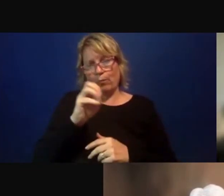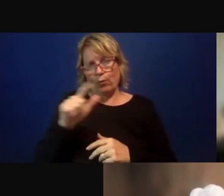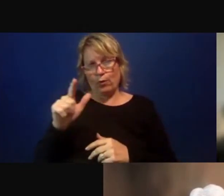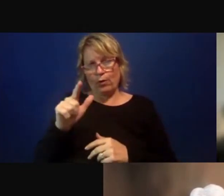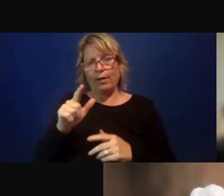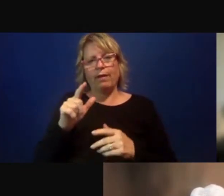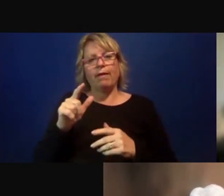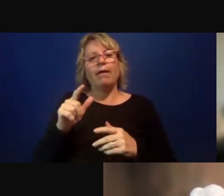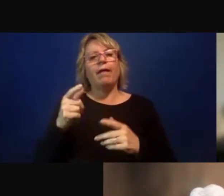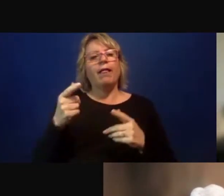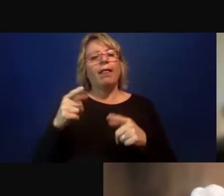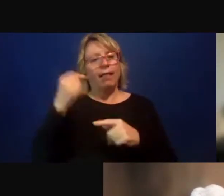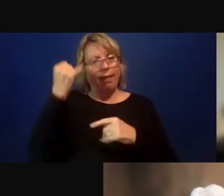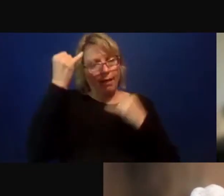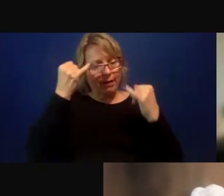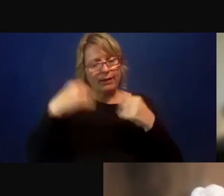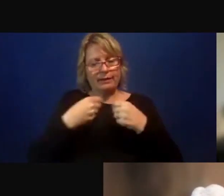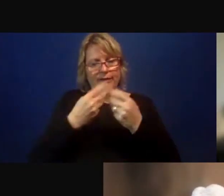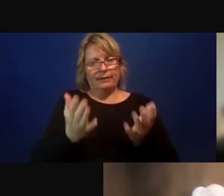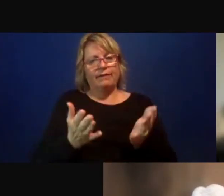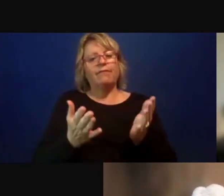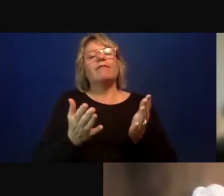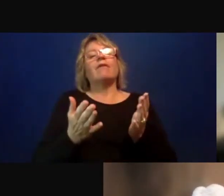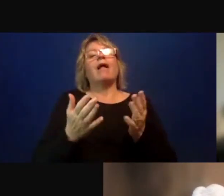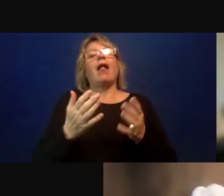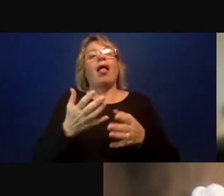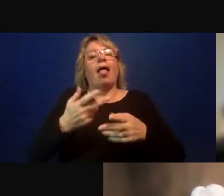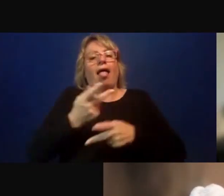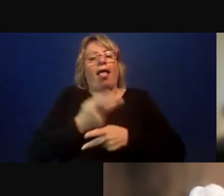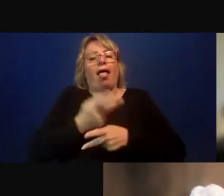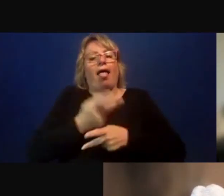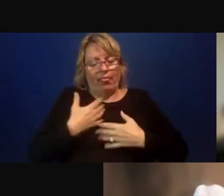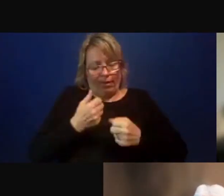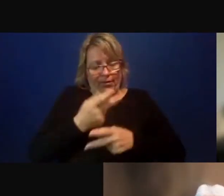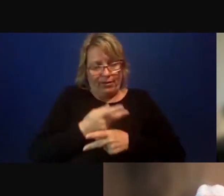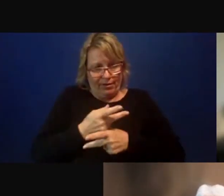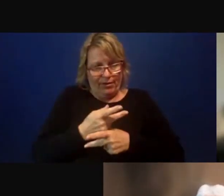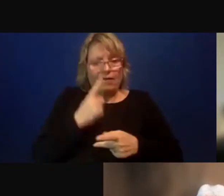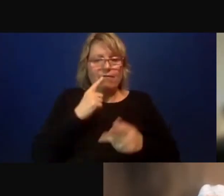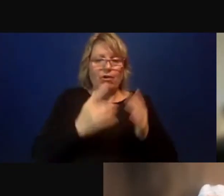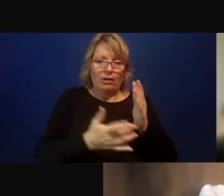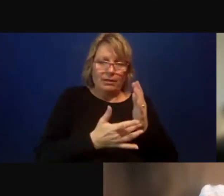that delivering health care through technology may actually be beneficial to some. It's been a while.